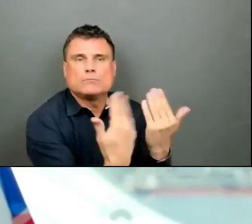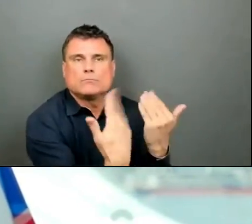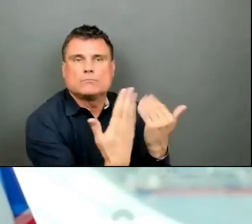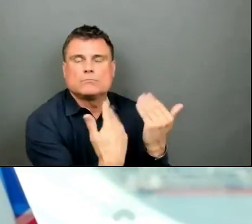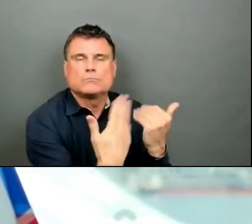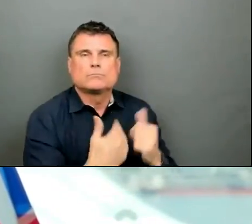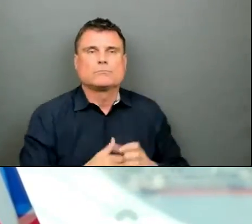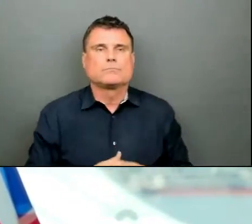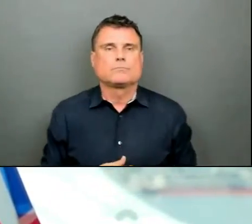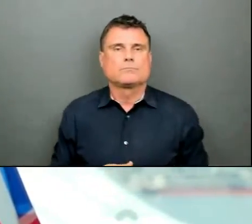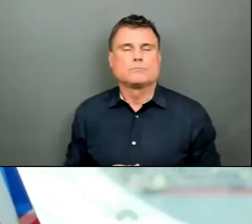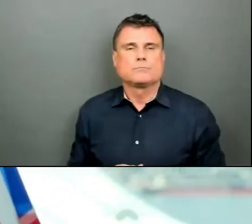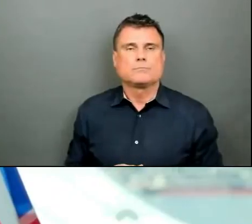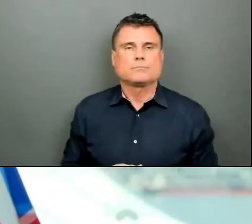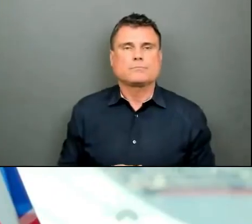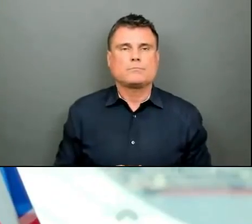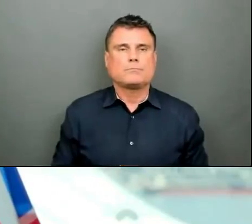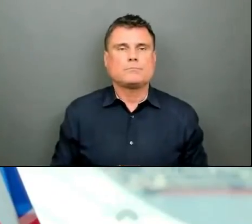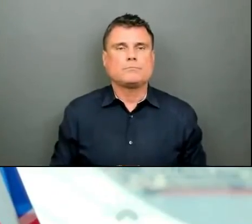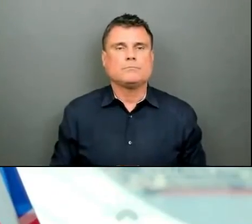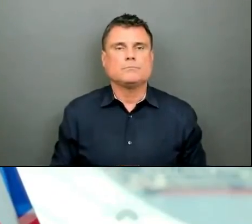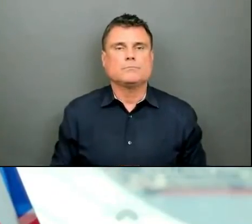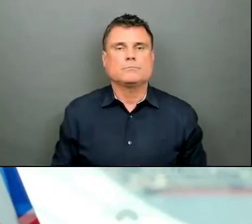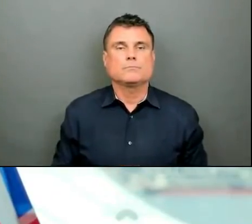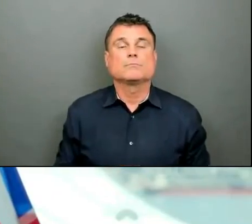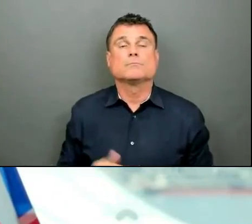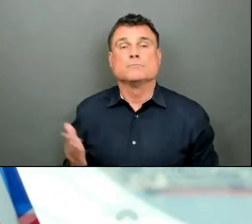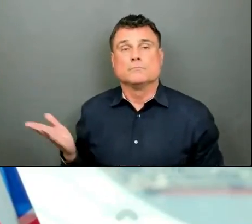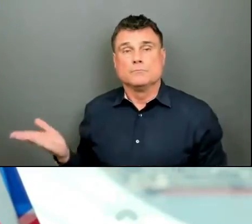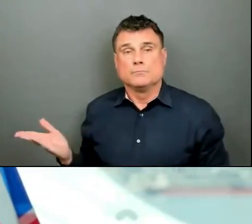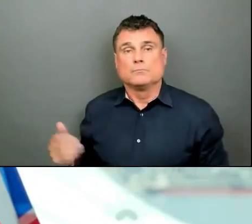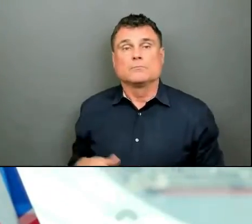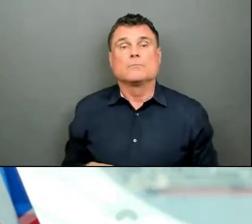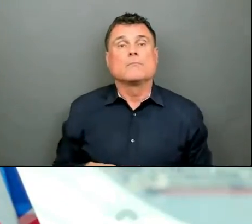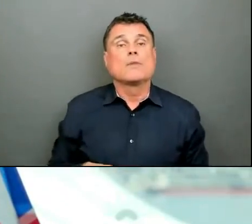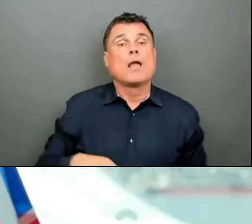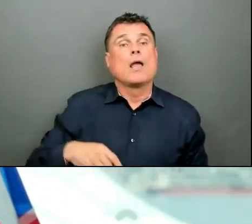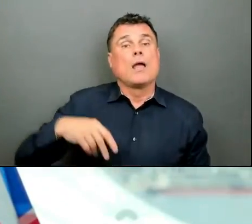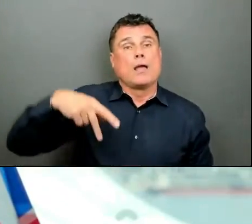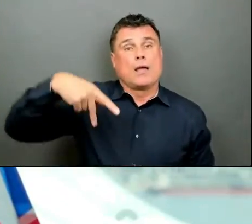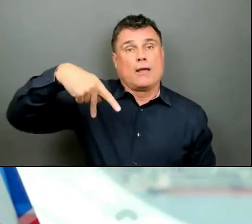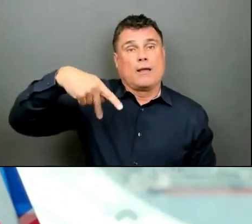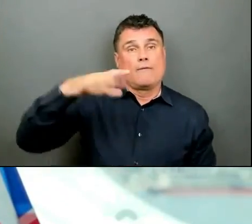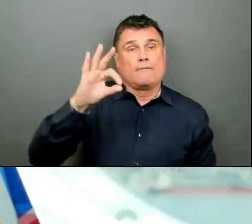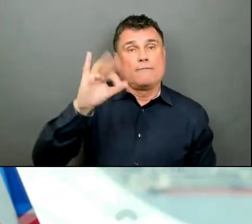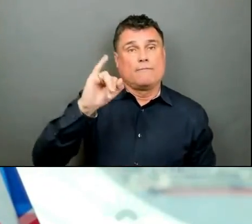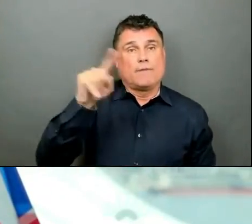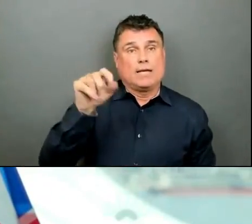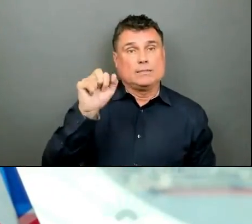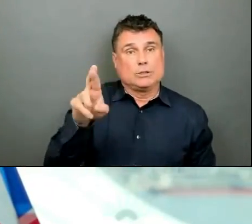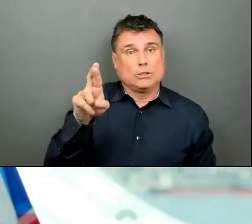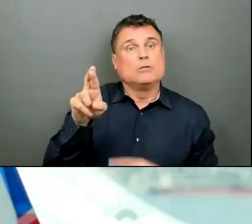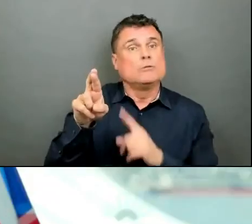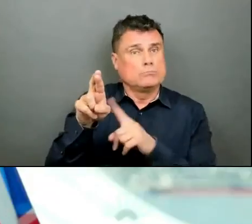So in general, we have had pretty good, pretty consistent delivery of Pfizer. The amounts that we expect today receive, we